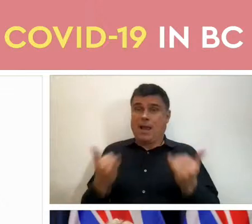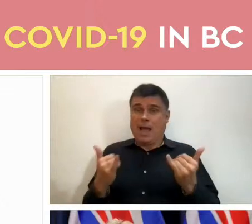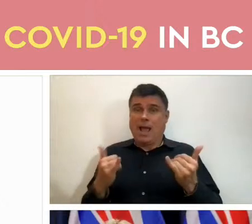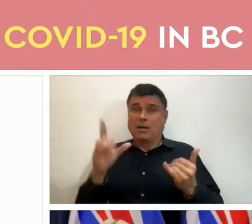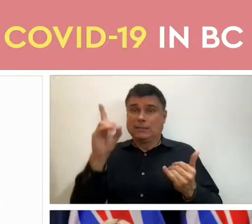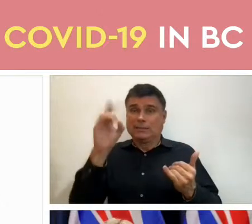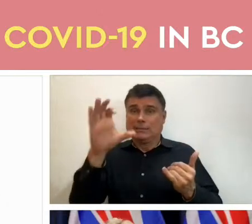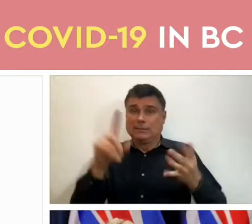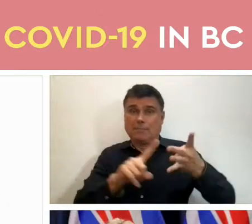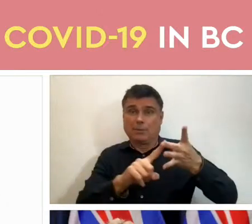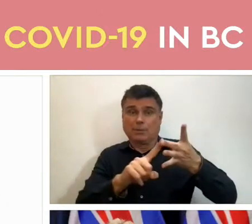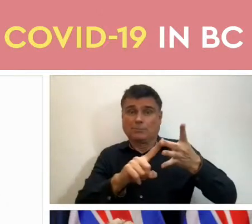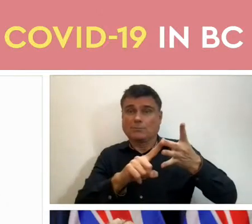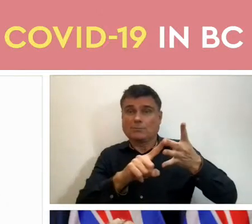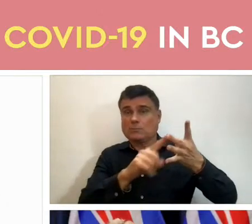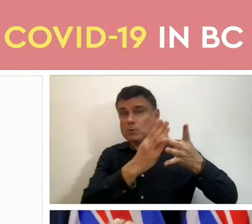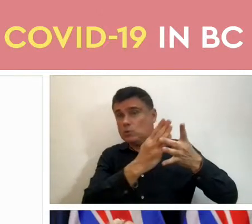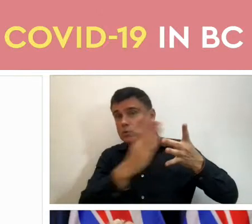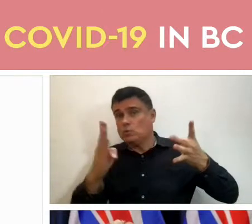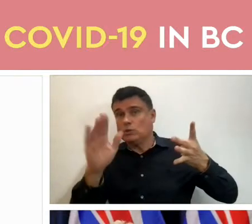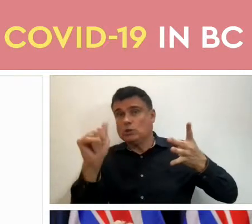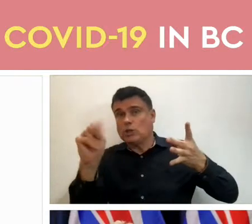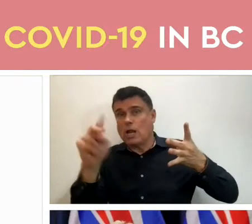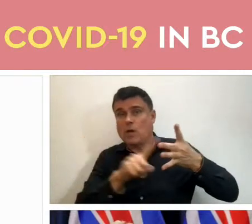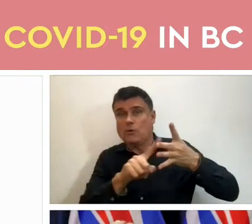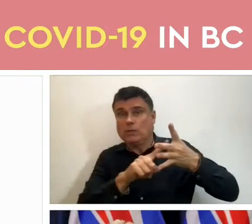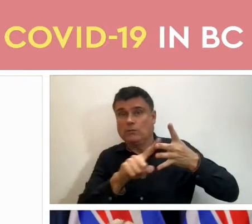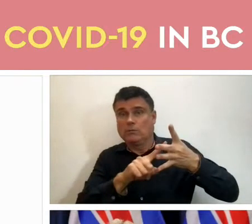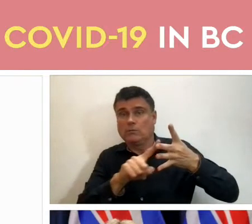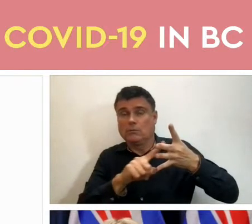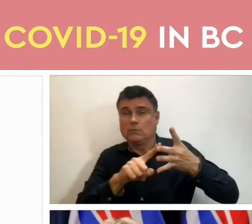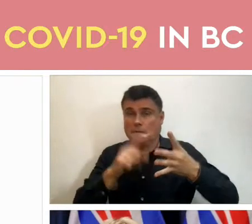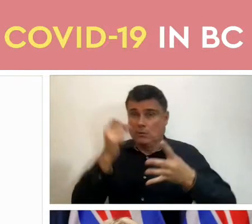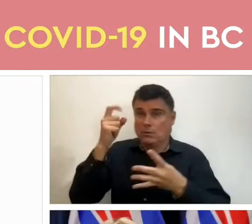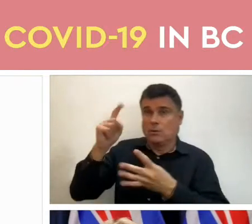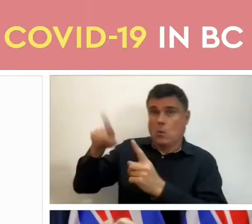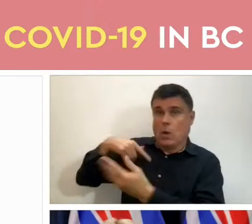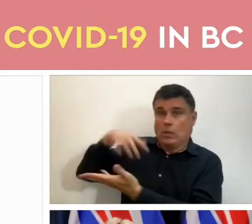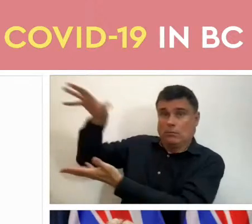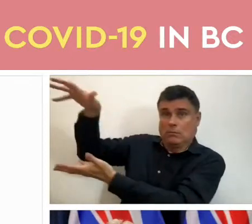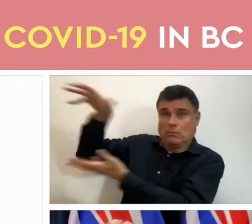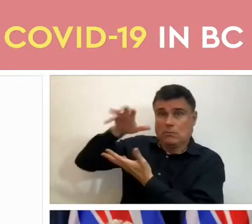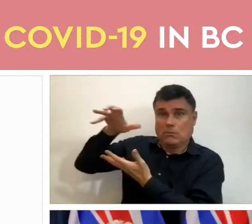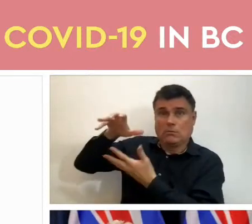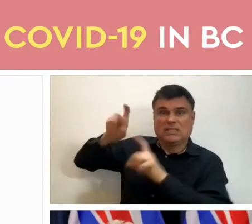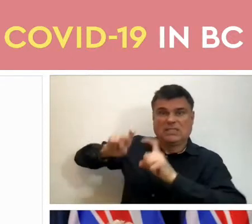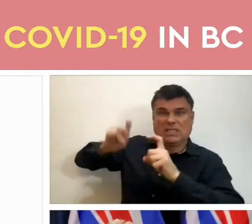supply comes in or the additional supply comes in in mid-January we are currently